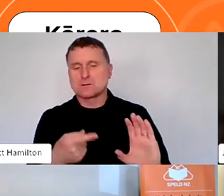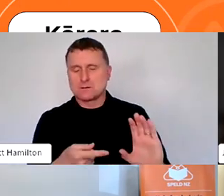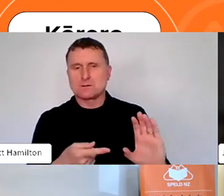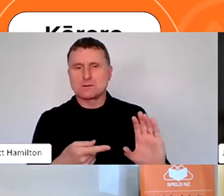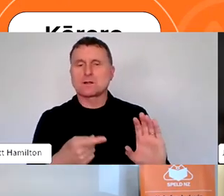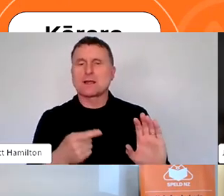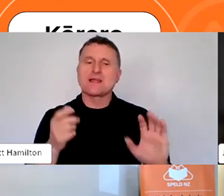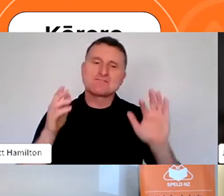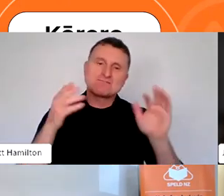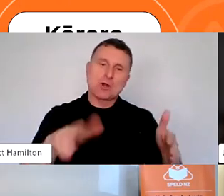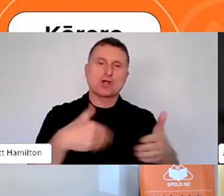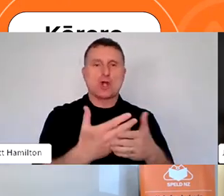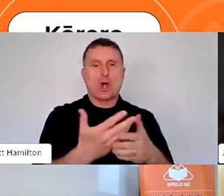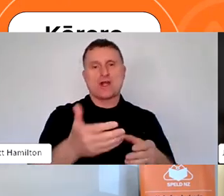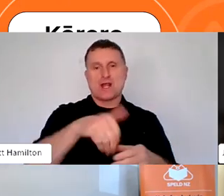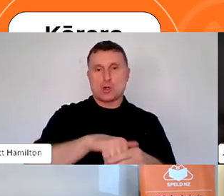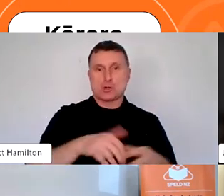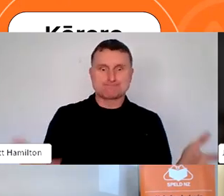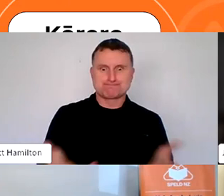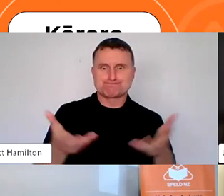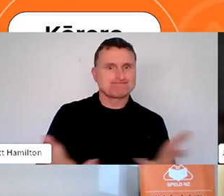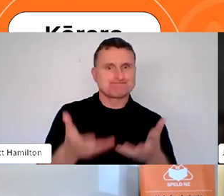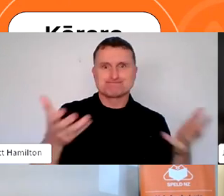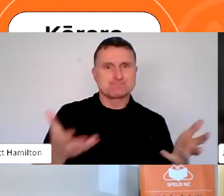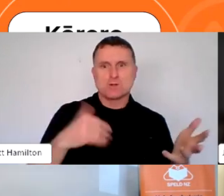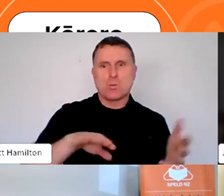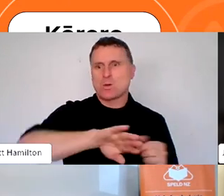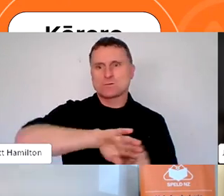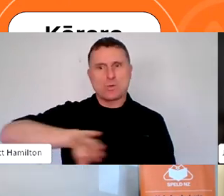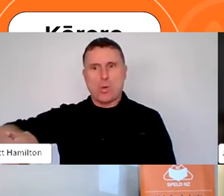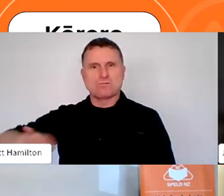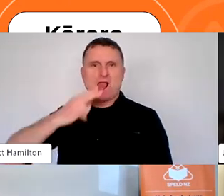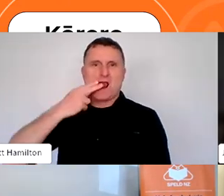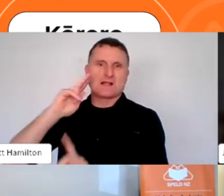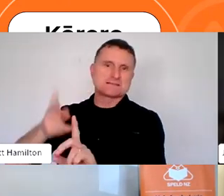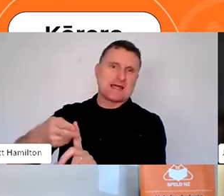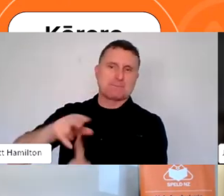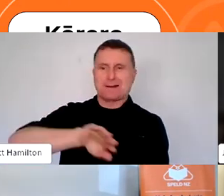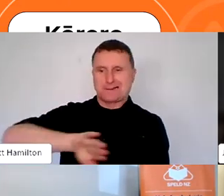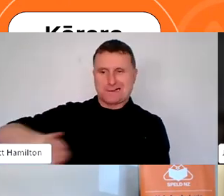or stigmatising, or excluding, and ensuring that students' voices